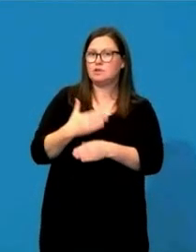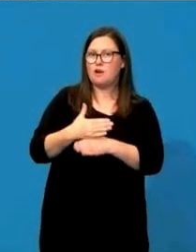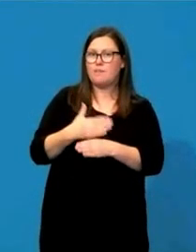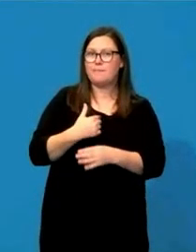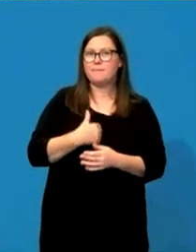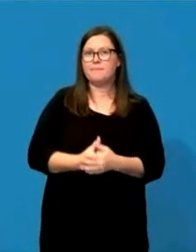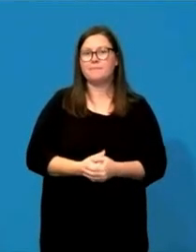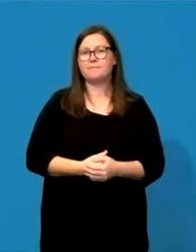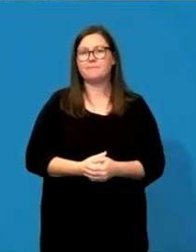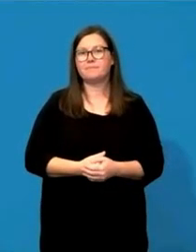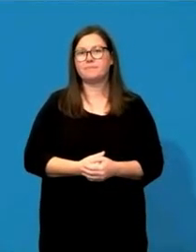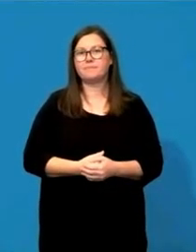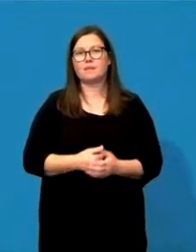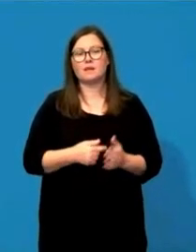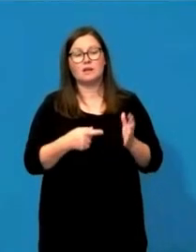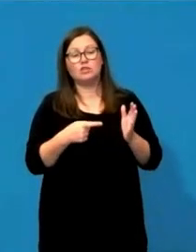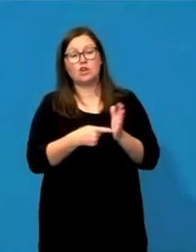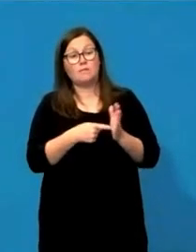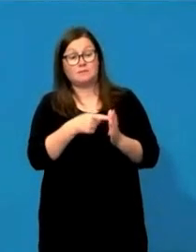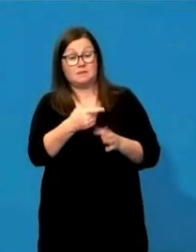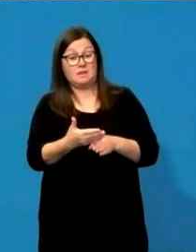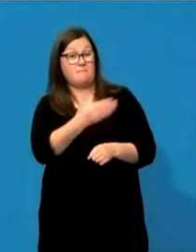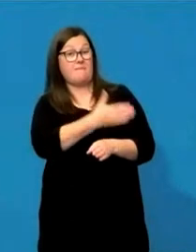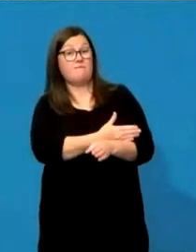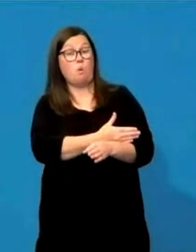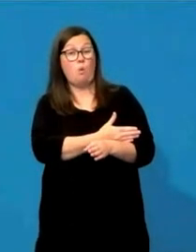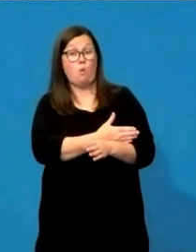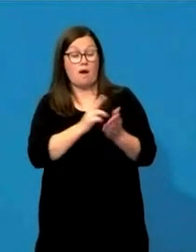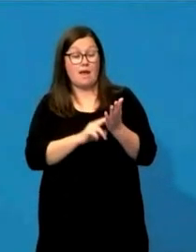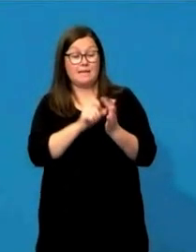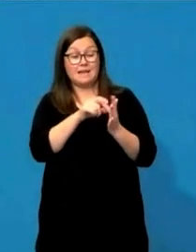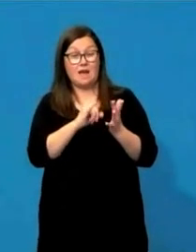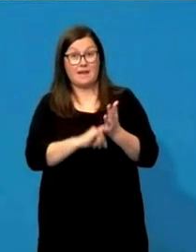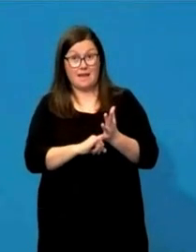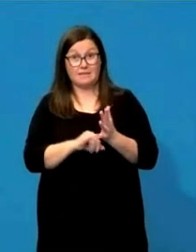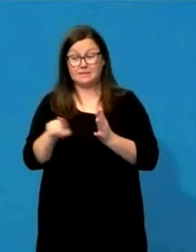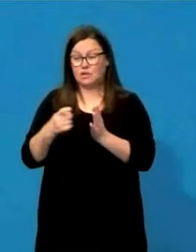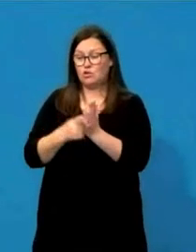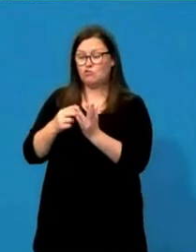Topsy, prior to the NDIS, Ronita had been receiving some supports through the State Disability Services.